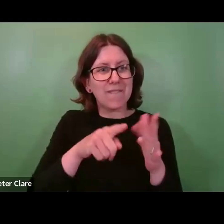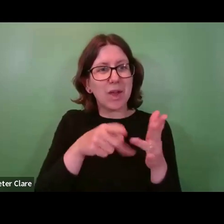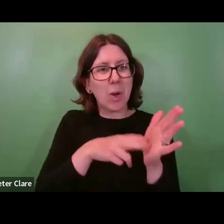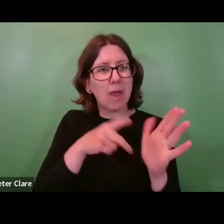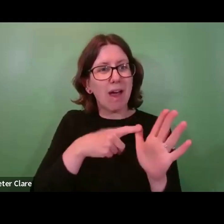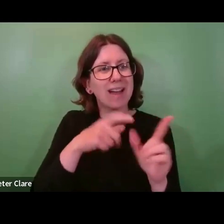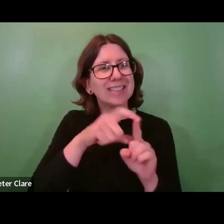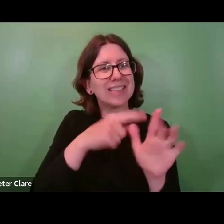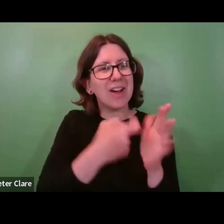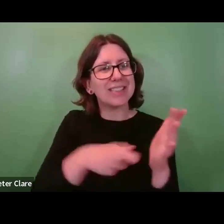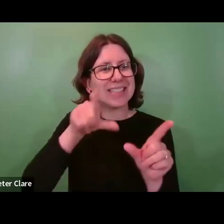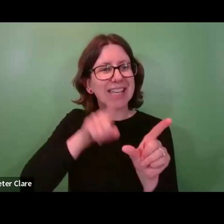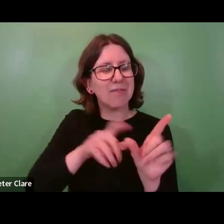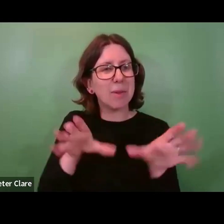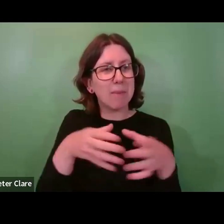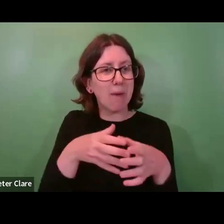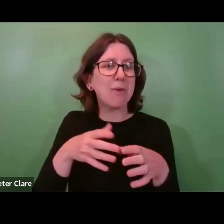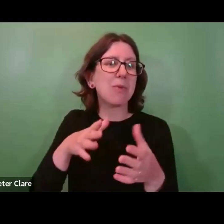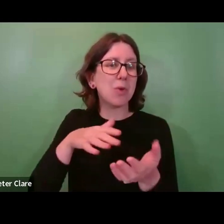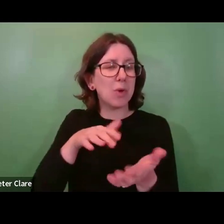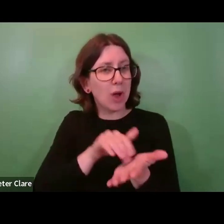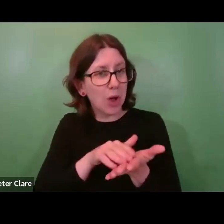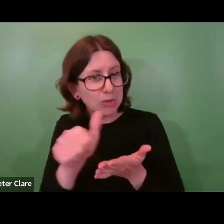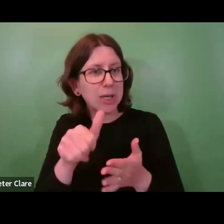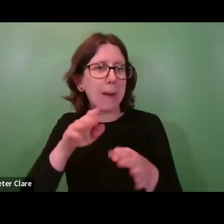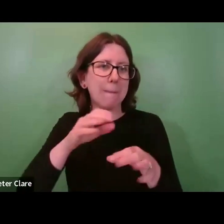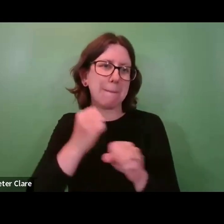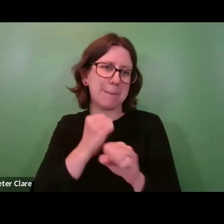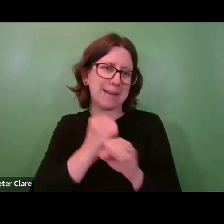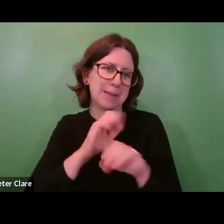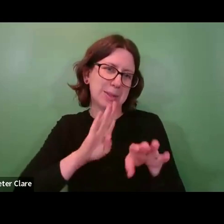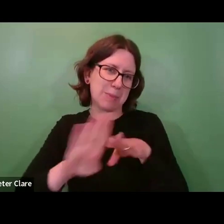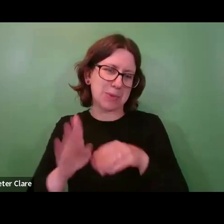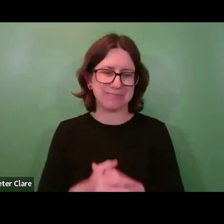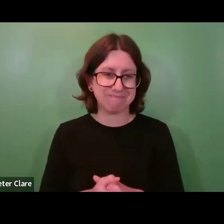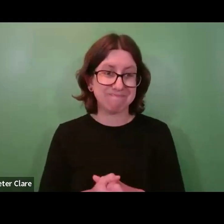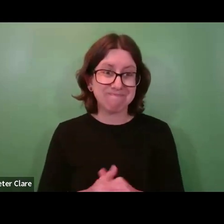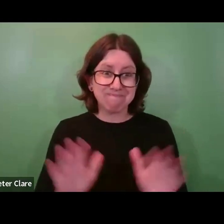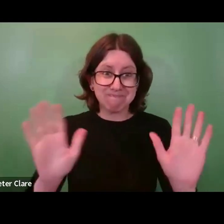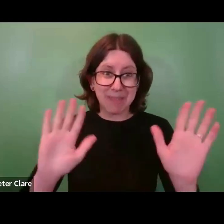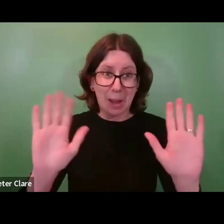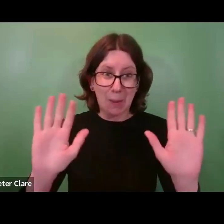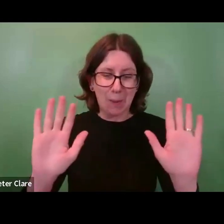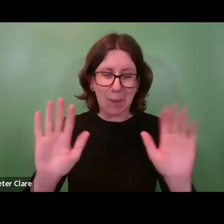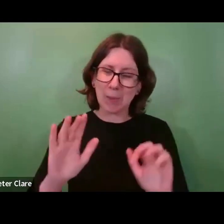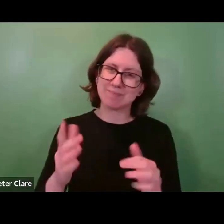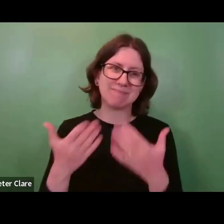the Department for Culture, Media and Sport. Fiona: Hi. Hi, everyone. Thank you so much for joining today.